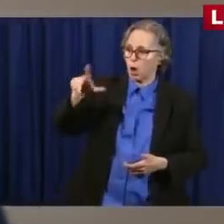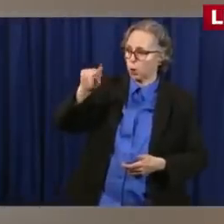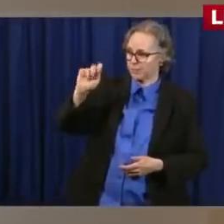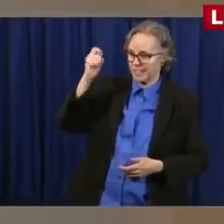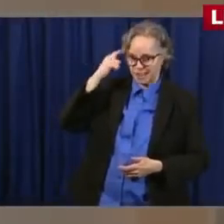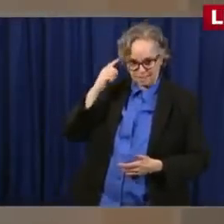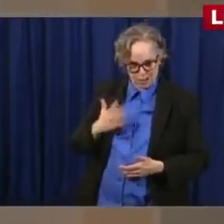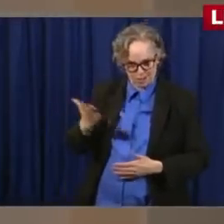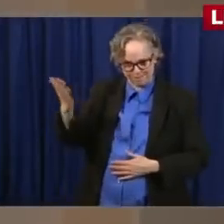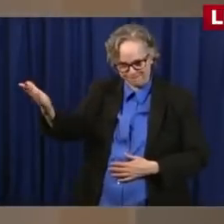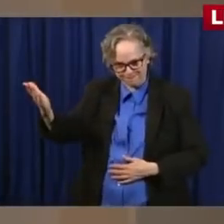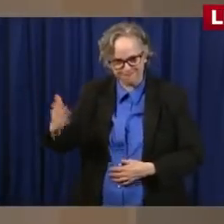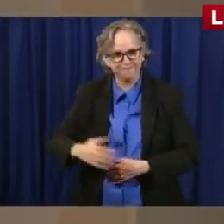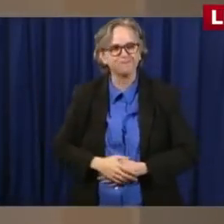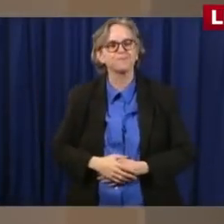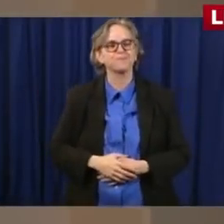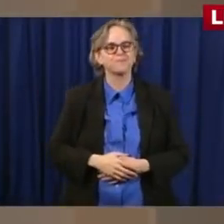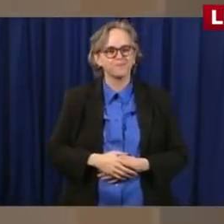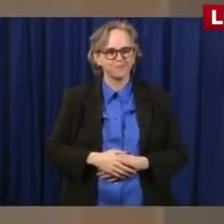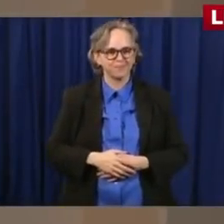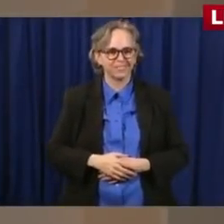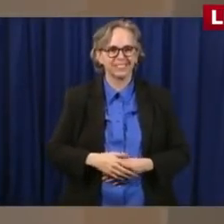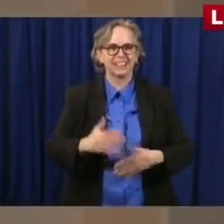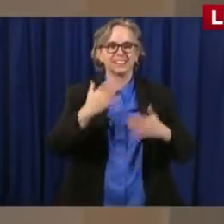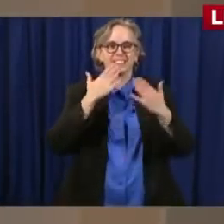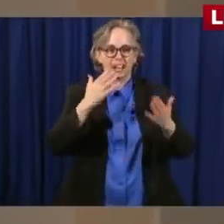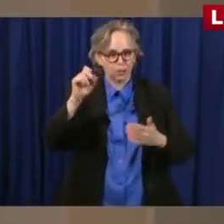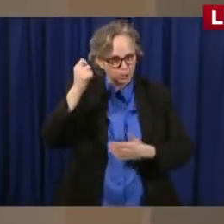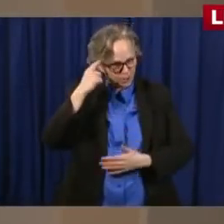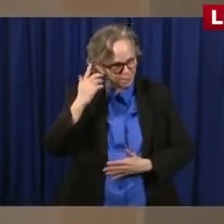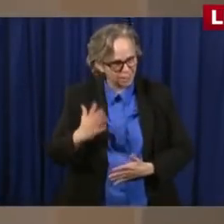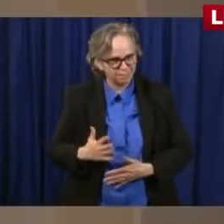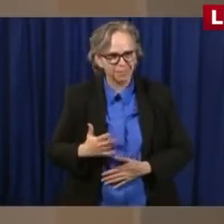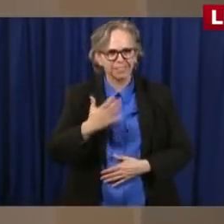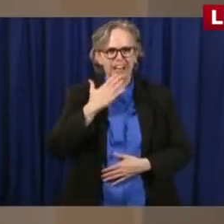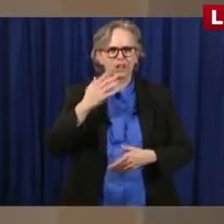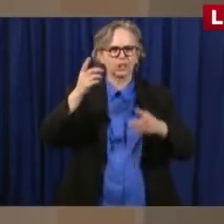THANKS FOR JOINING US. LIEUTENANT GOVERNOR?